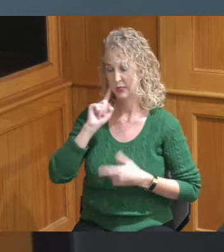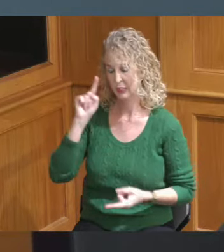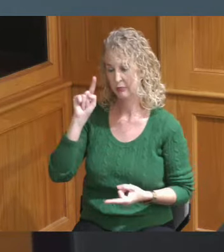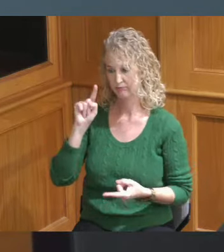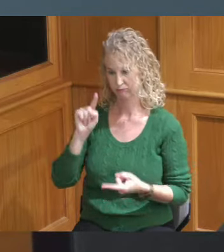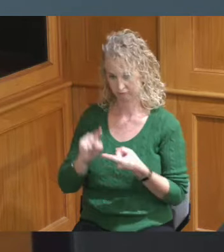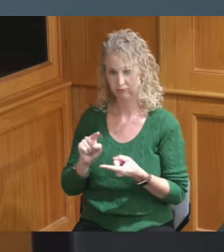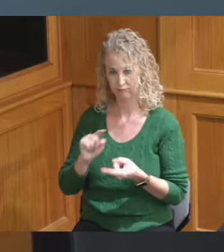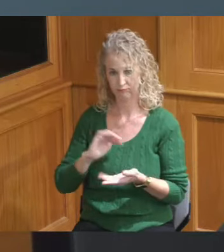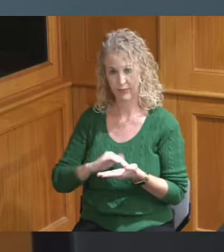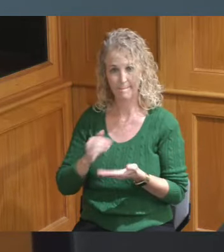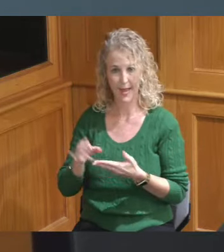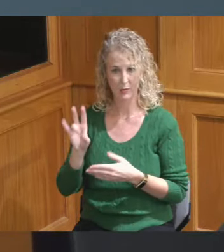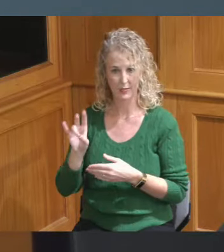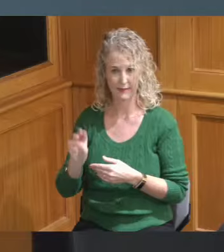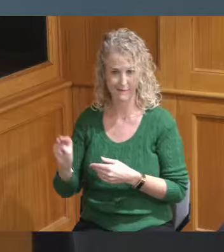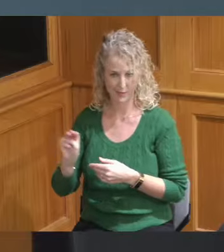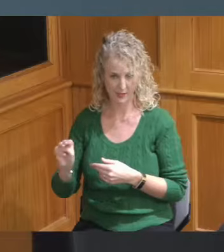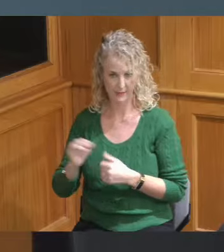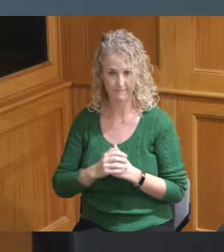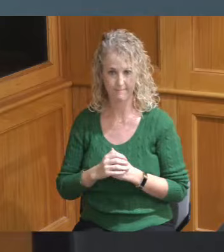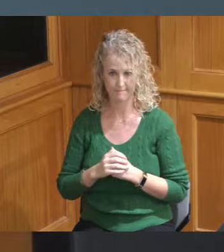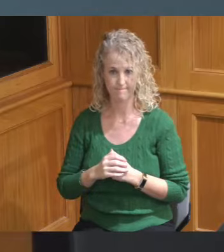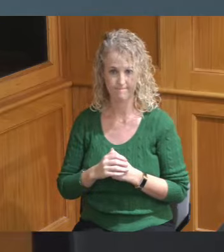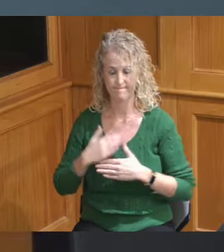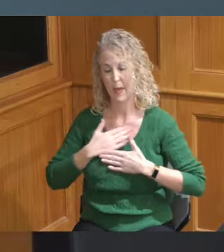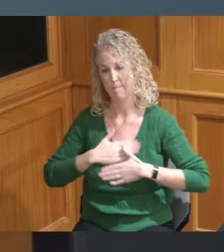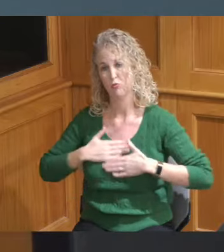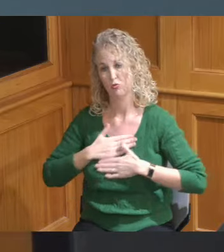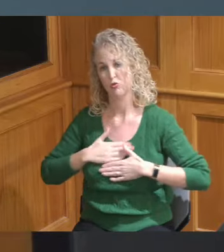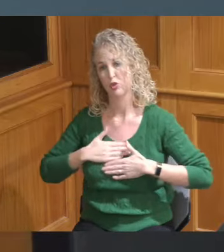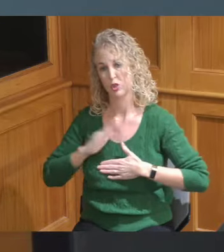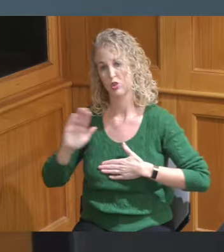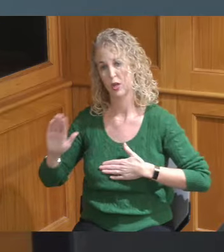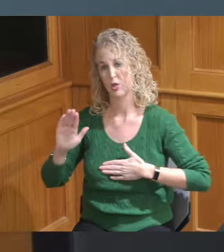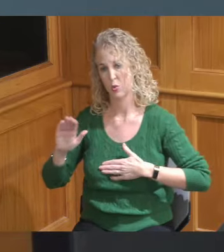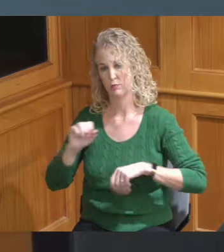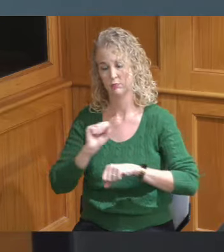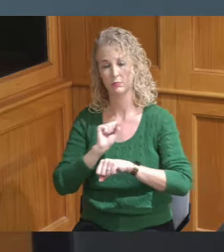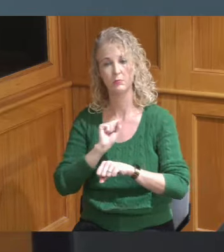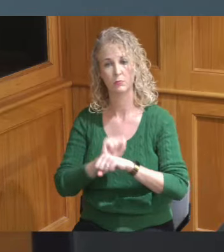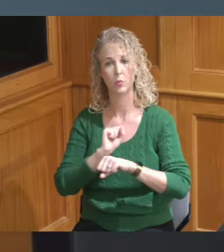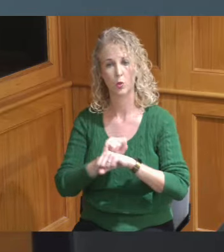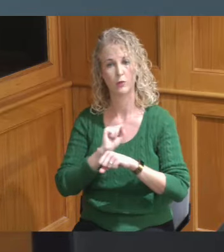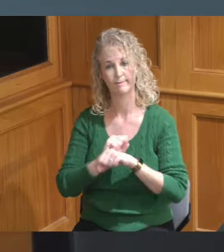the amount 7 million. and so we appreciate you working with staff and everyone working to try